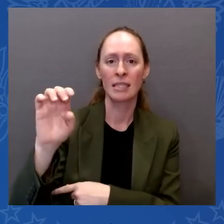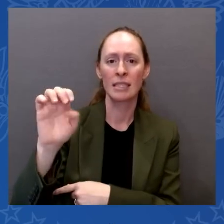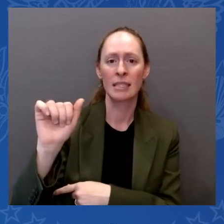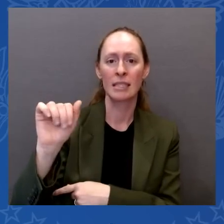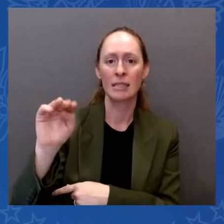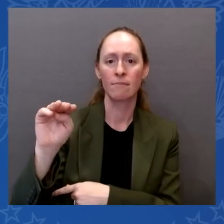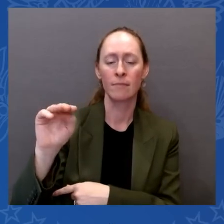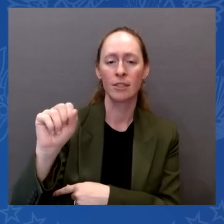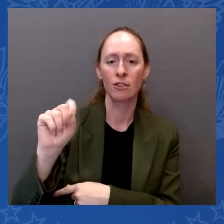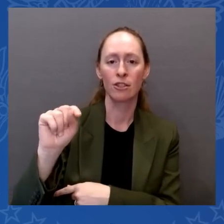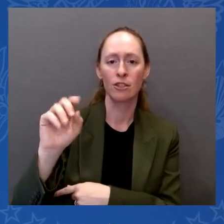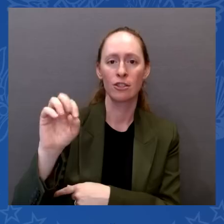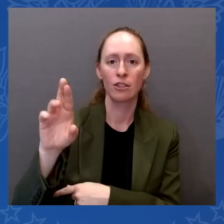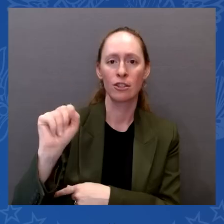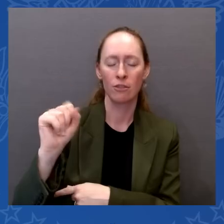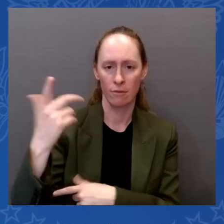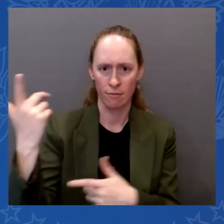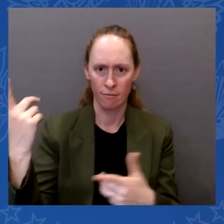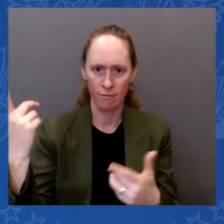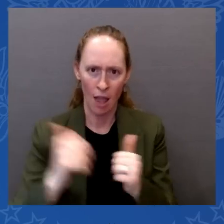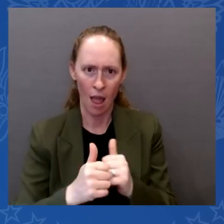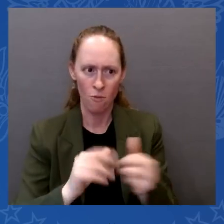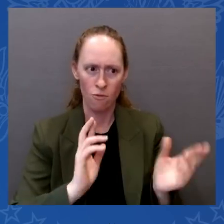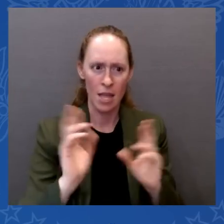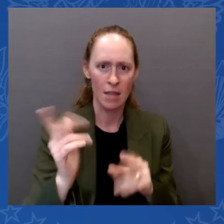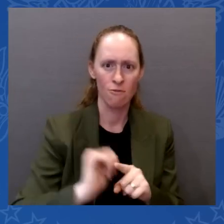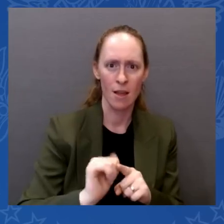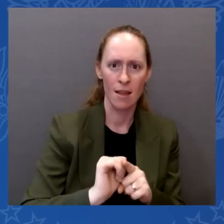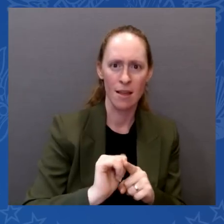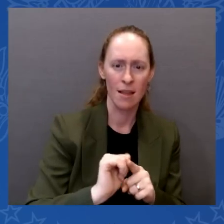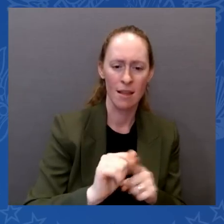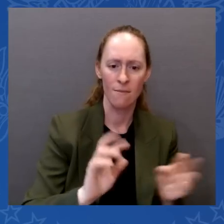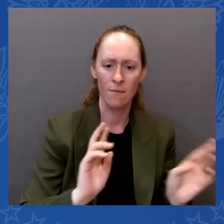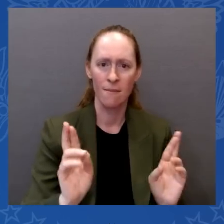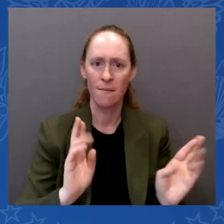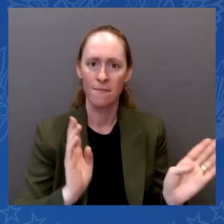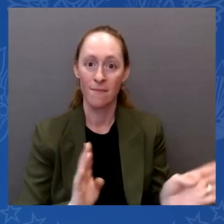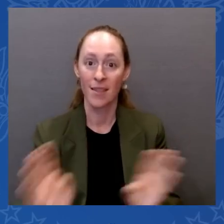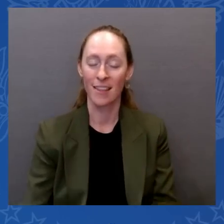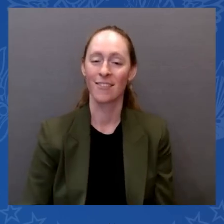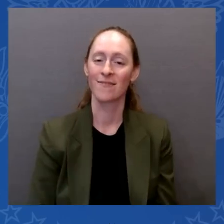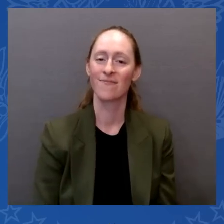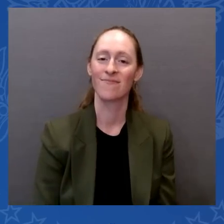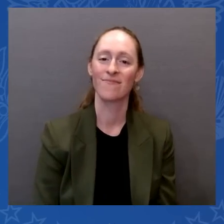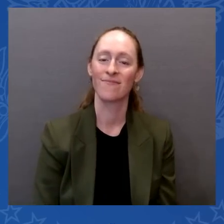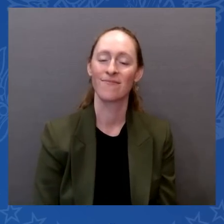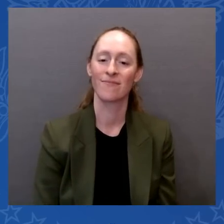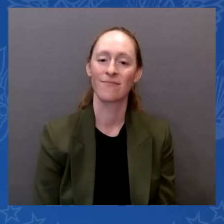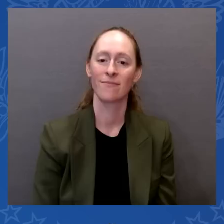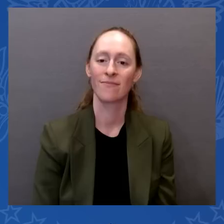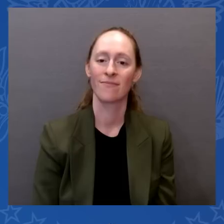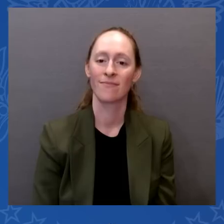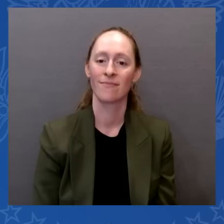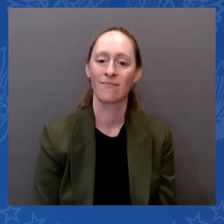are working with the IBEW right now to train thousands of workers to build and maintain charging infrastructure